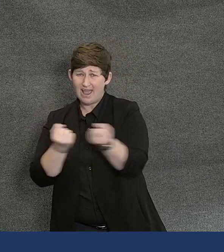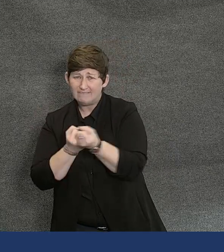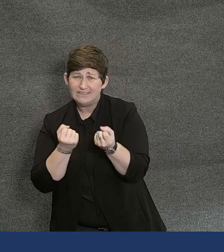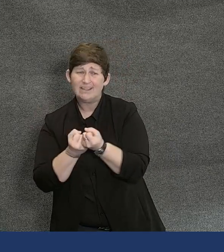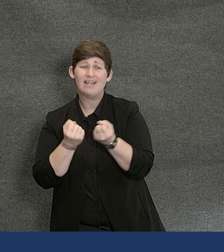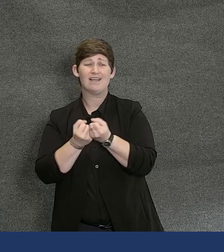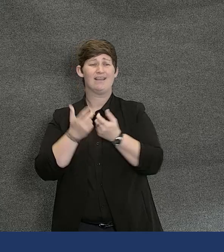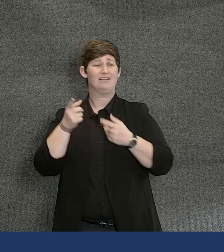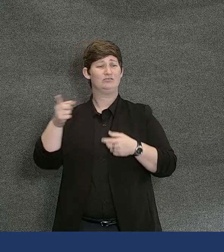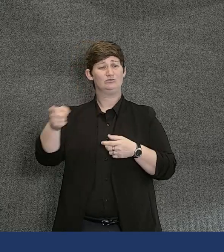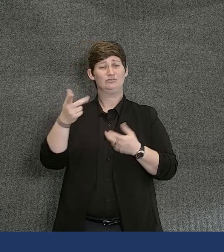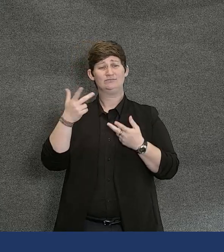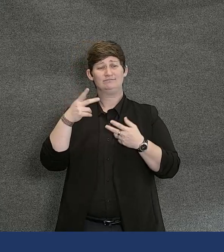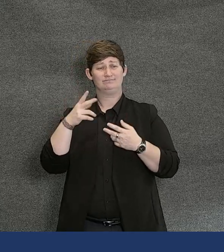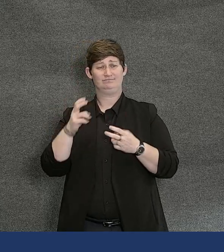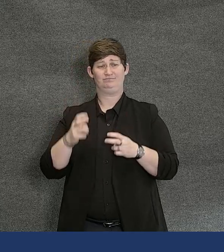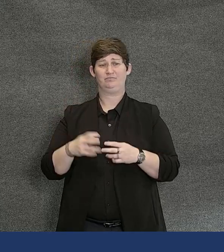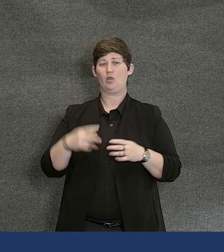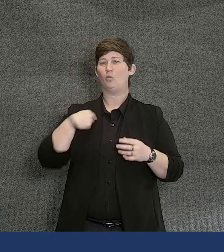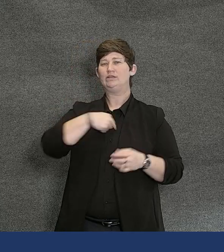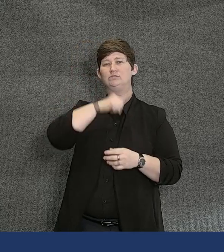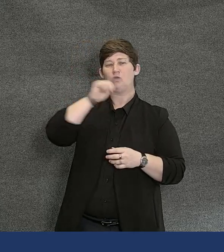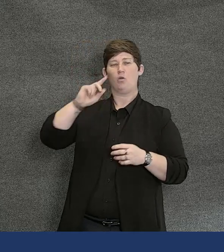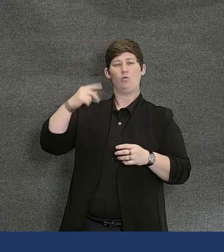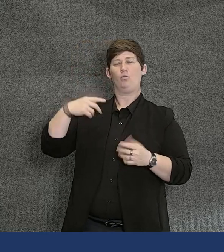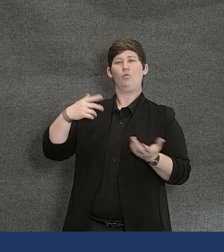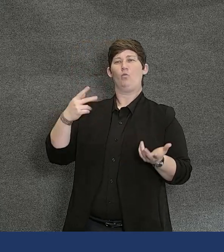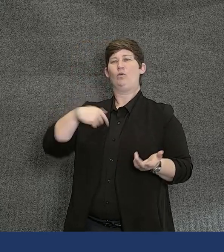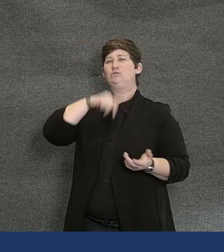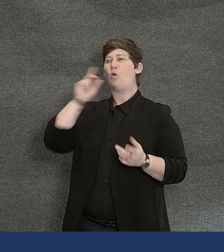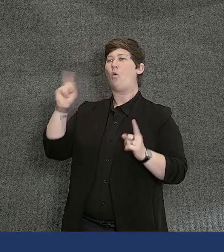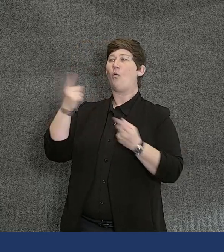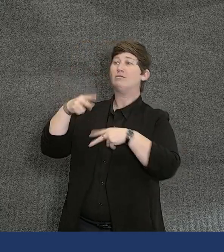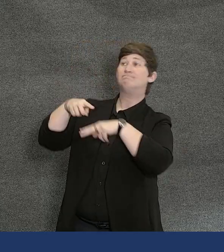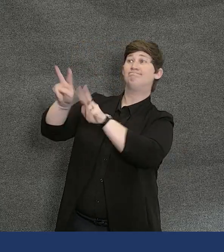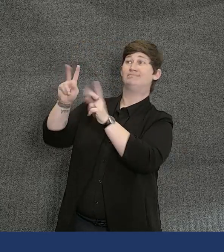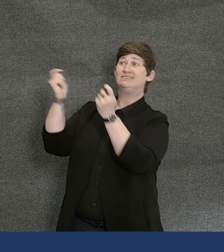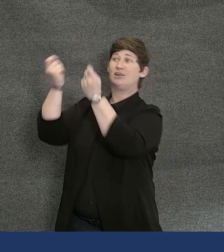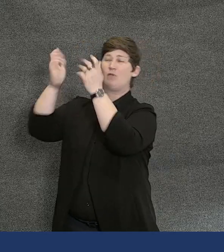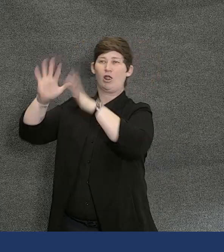we advocate, and that, I think, is so true to the work that we're doing.